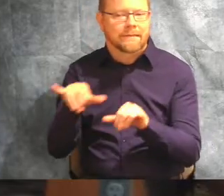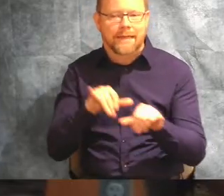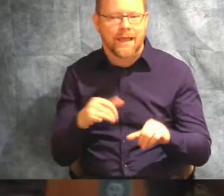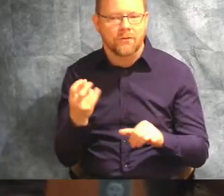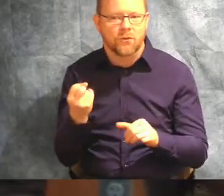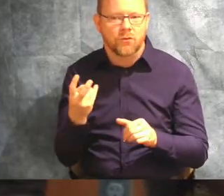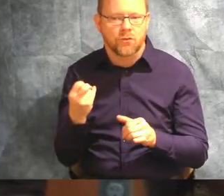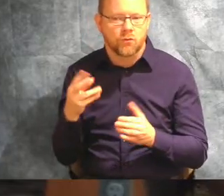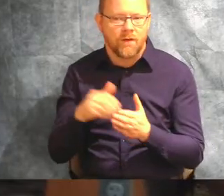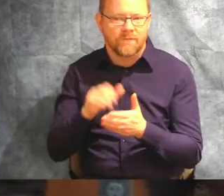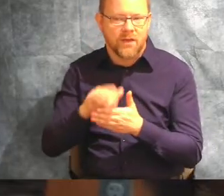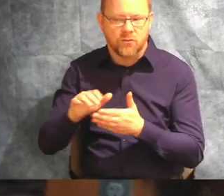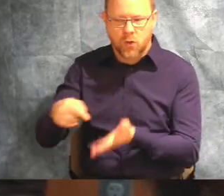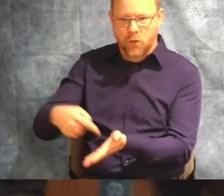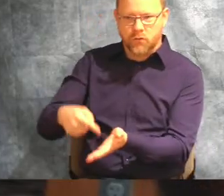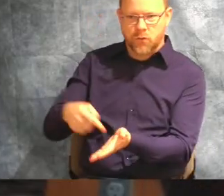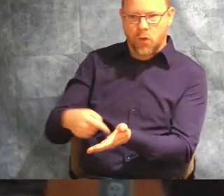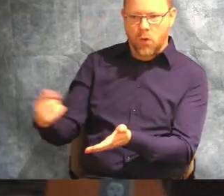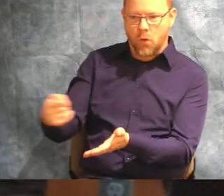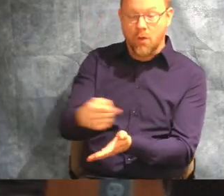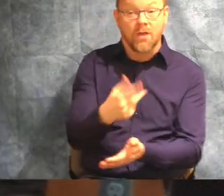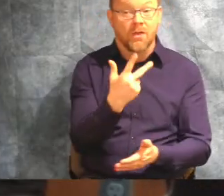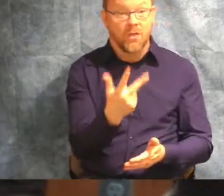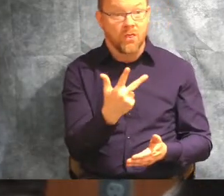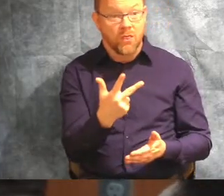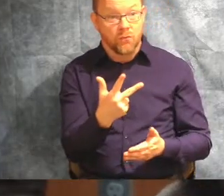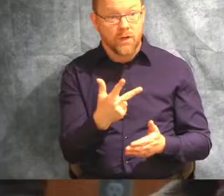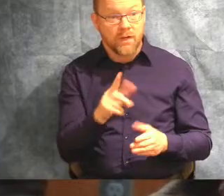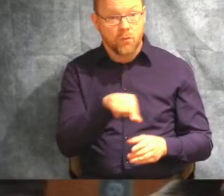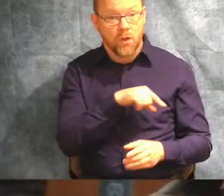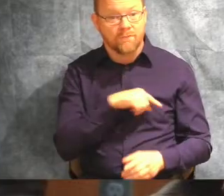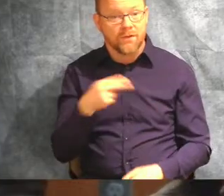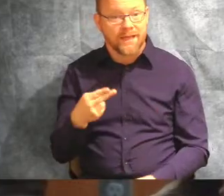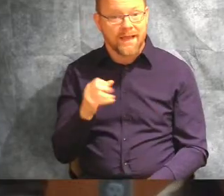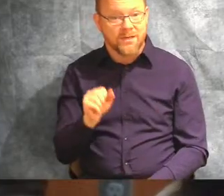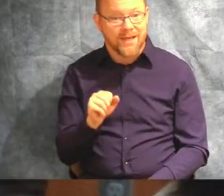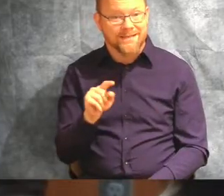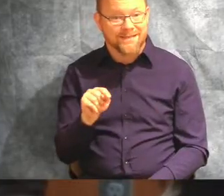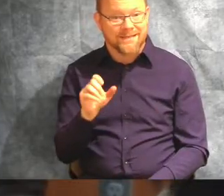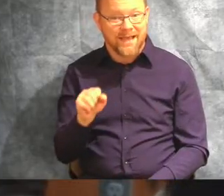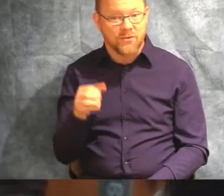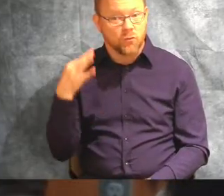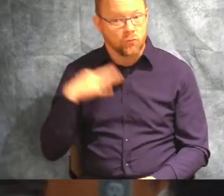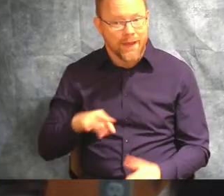exception of three properties that qualified for the HSTS credit. meaning that they had compliant